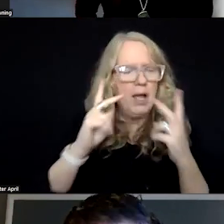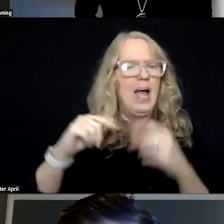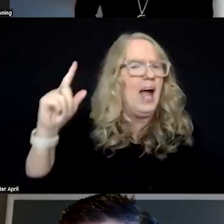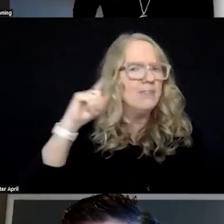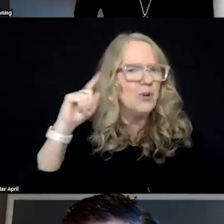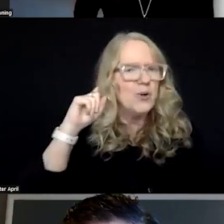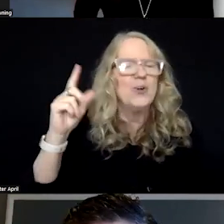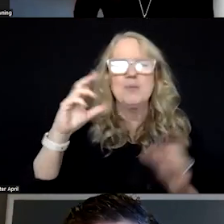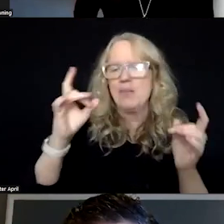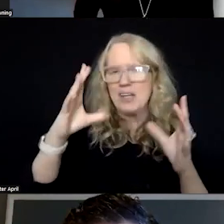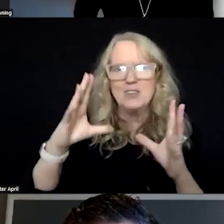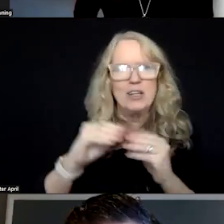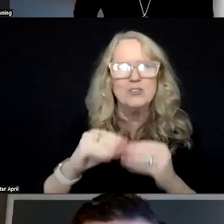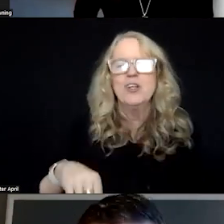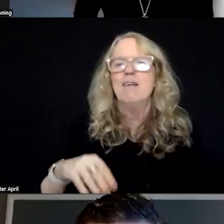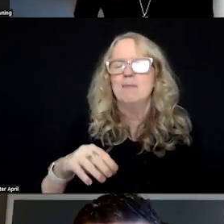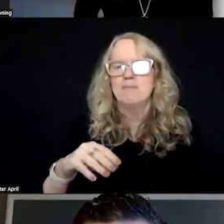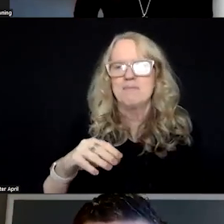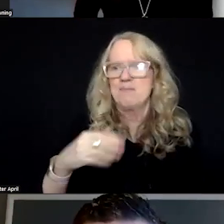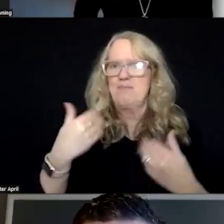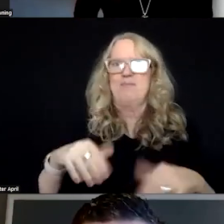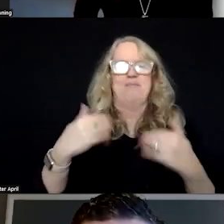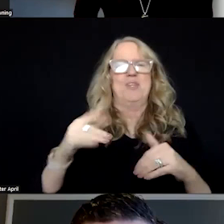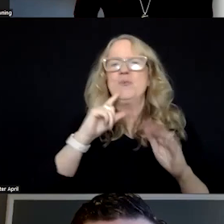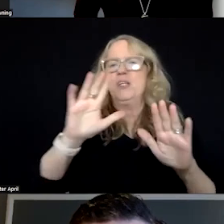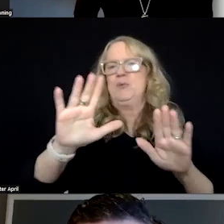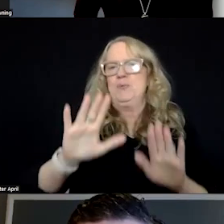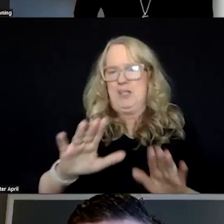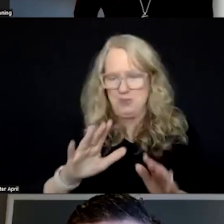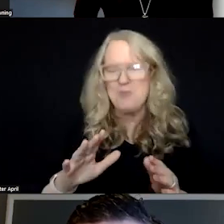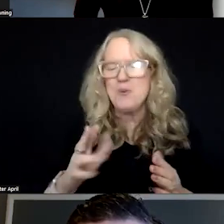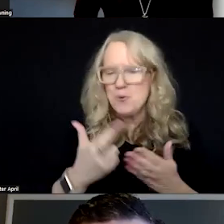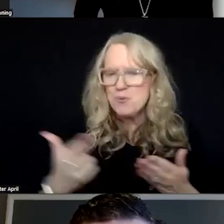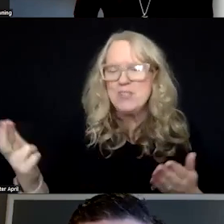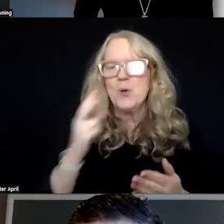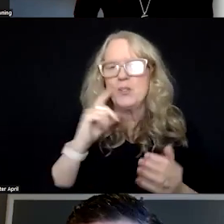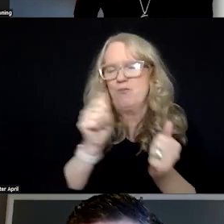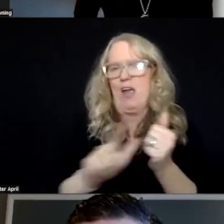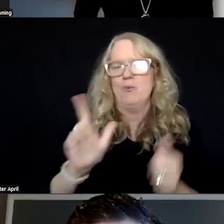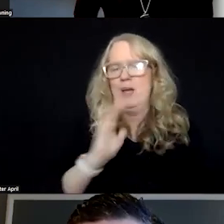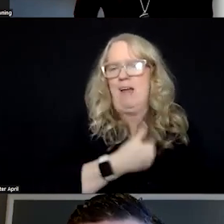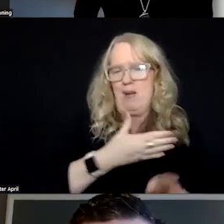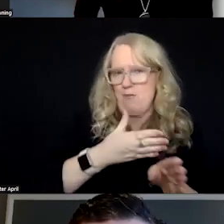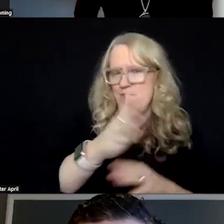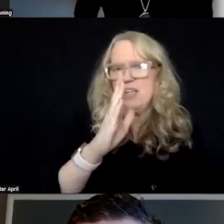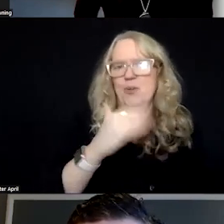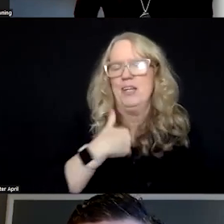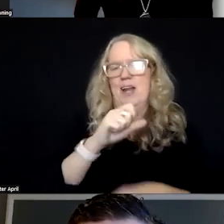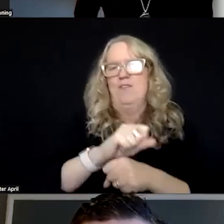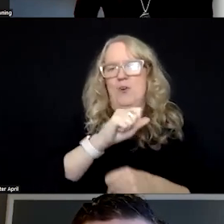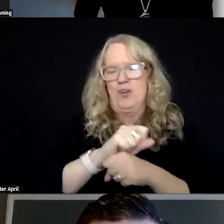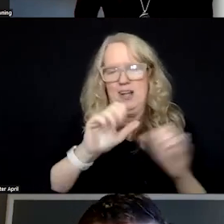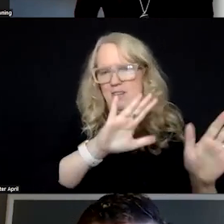AND WHAT A WONDERFUL RESOURCE IT IS FOR THIS FIELD AND THIS VOCATION. LOOK